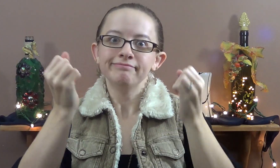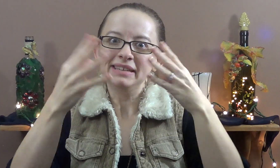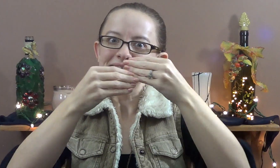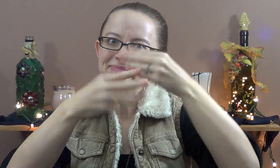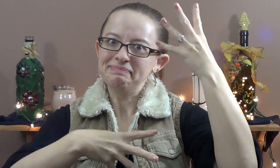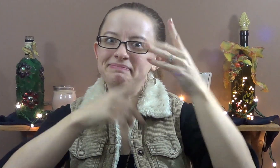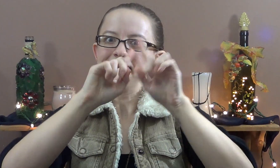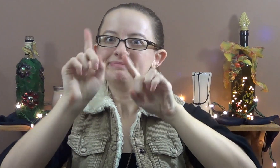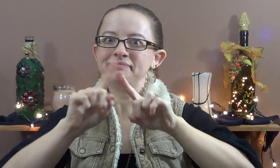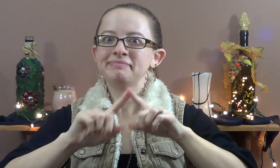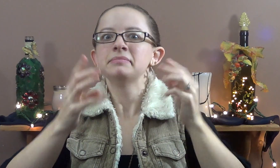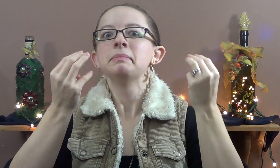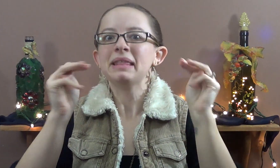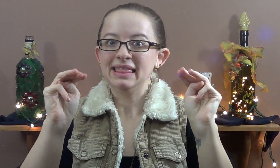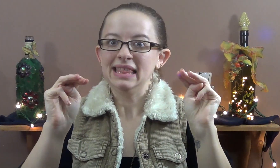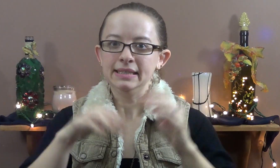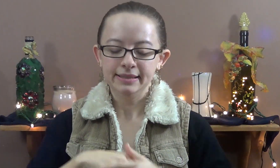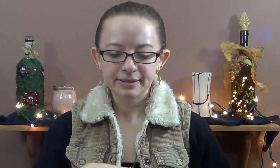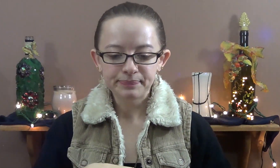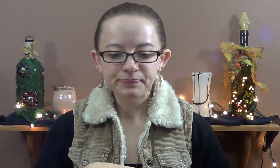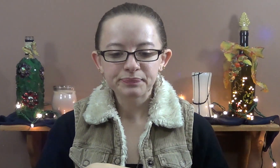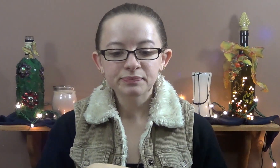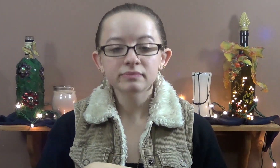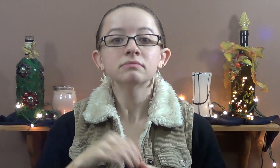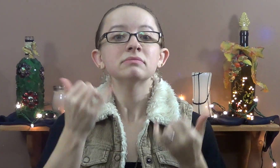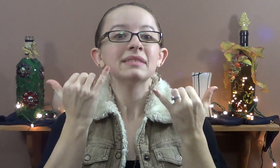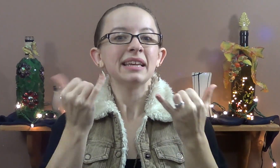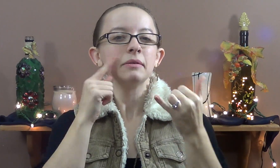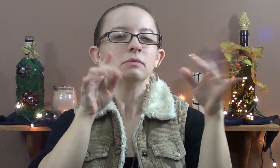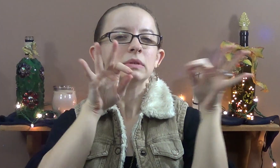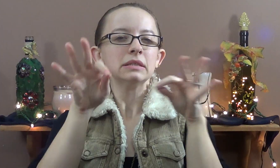again it just kind of varies. That's why there's so many different methods that you